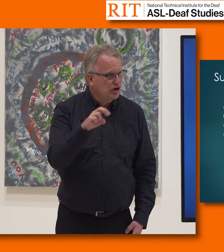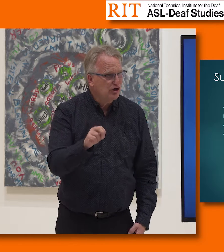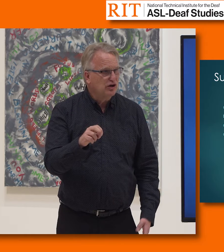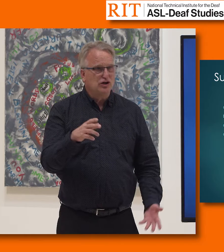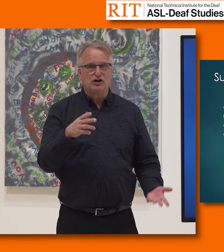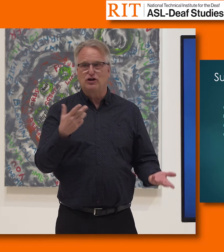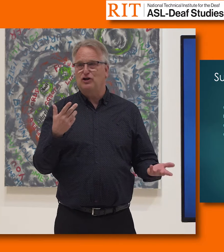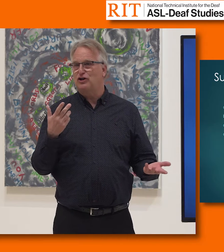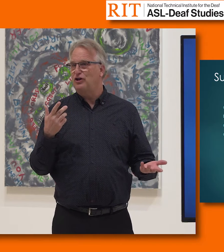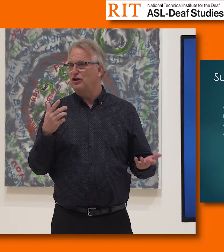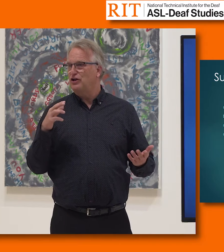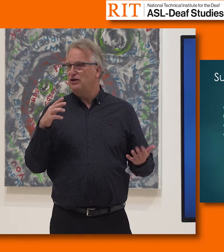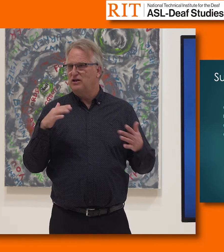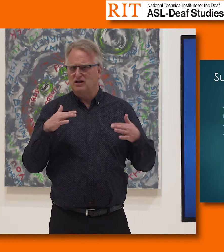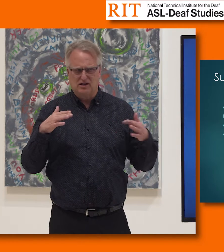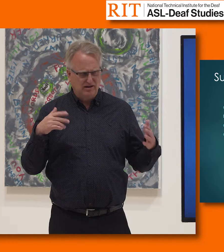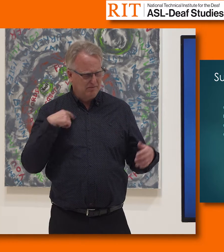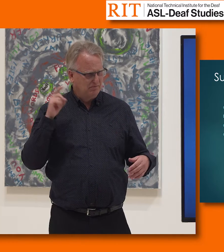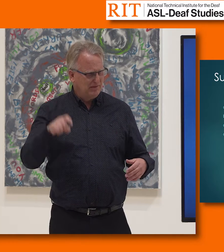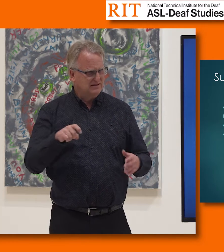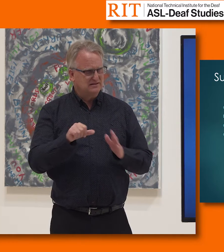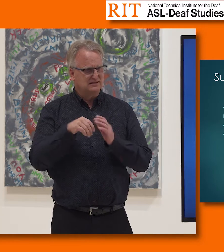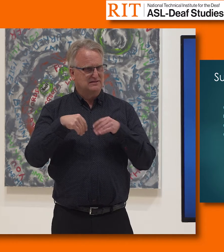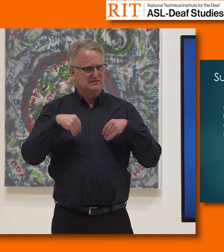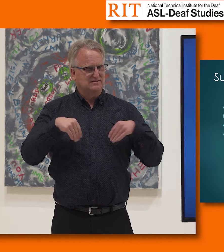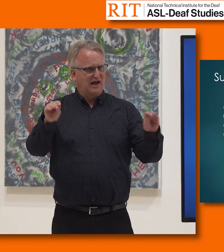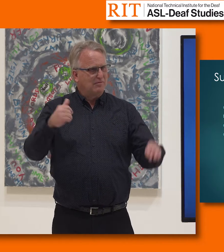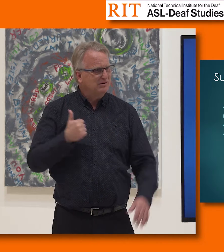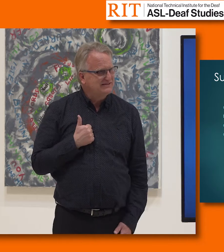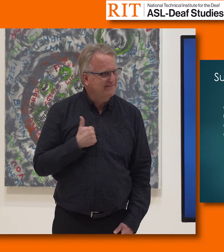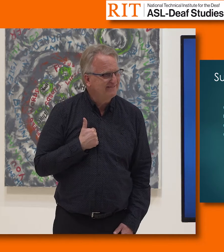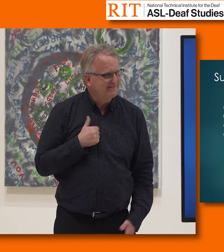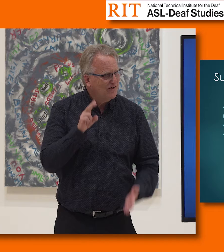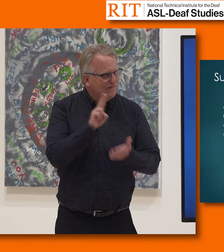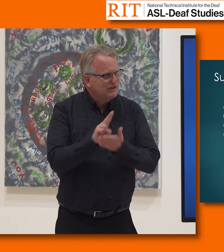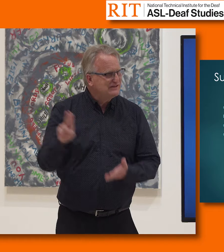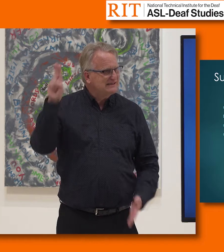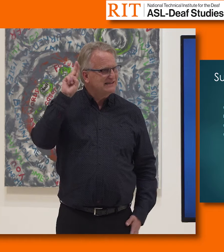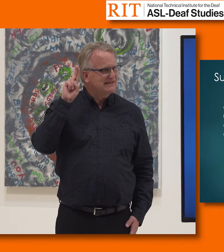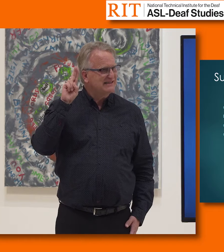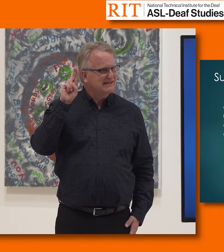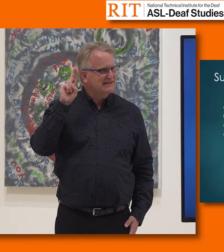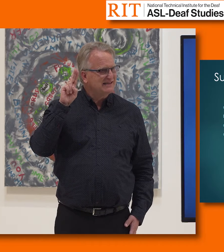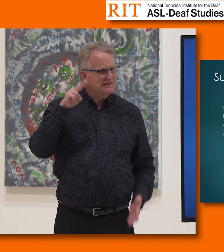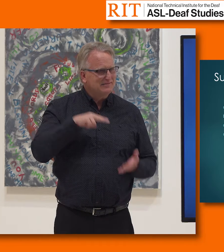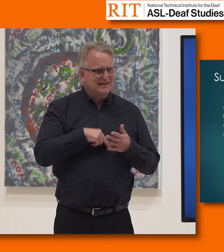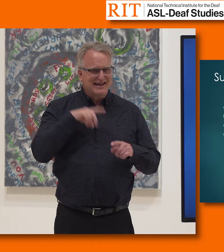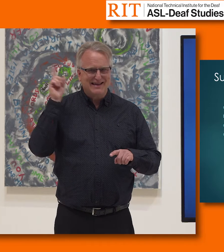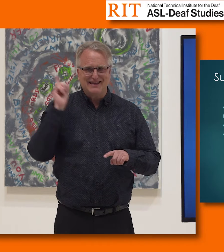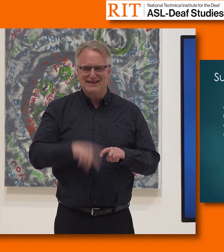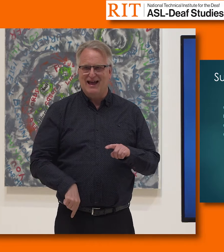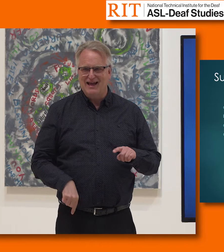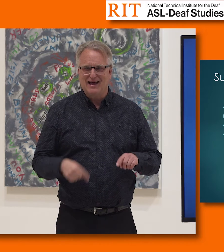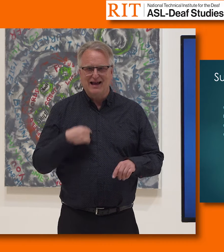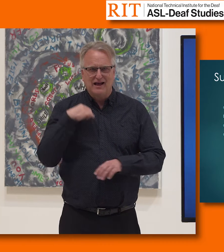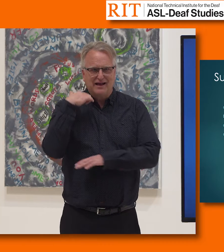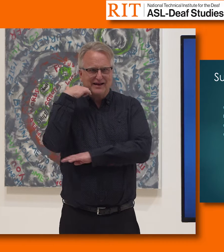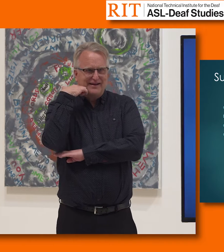You know, I wanted to achieve tenure. Get promotions. I had to sell myself. You know, this was a university.